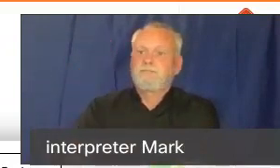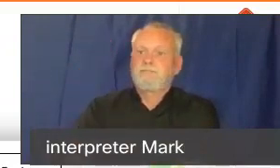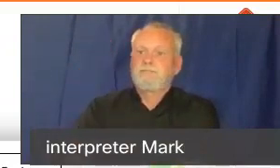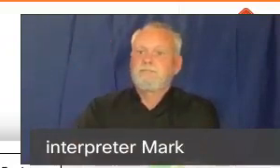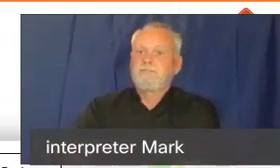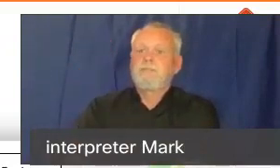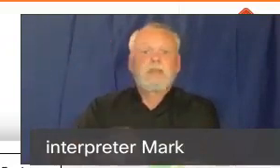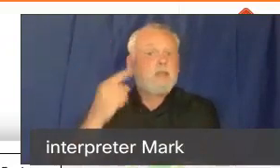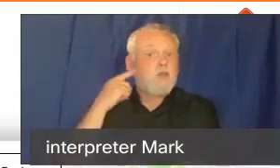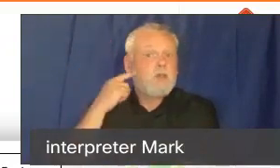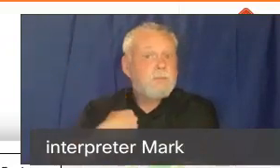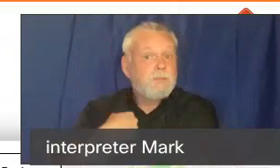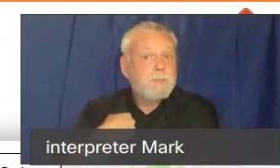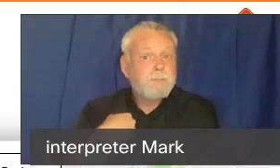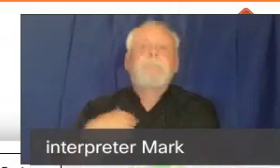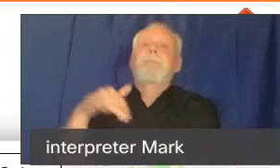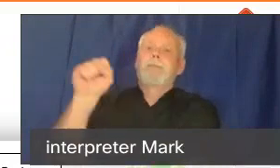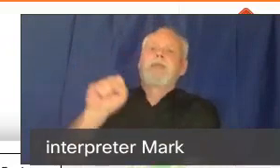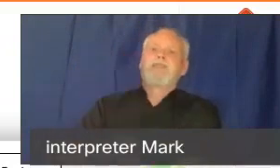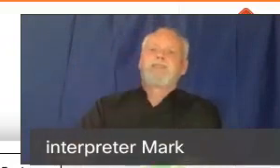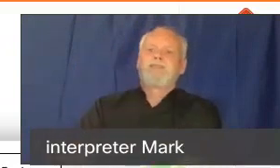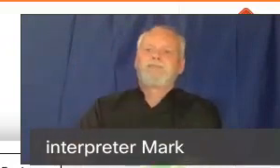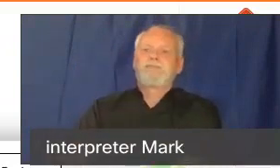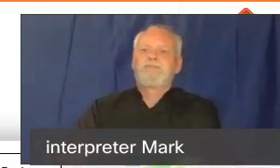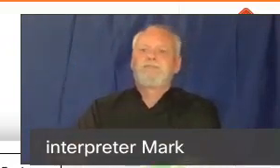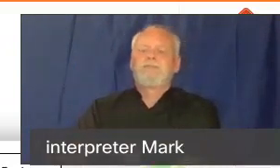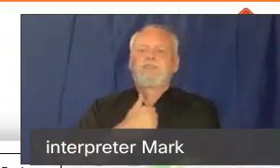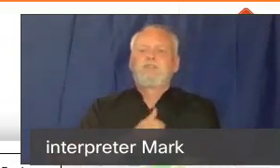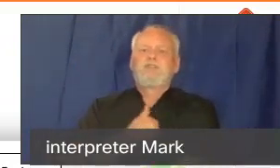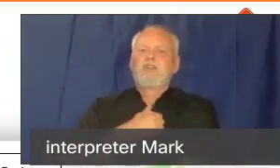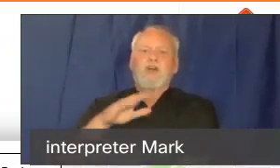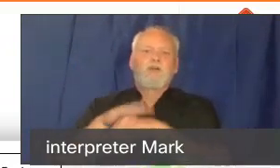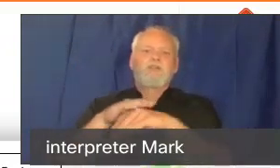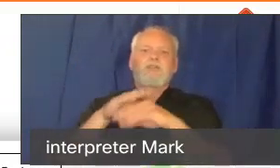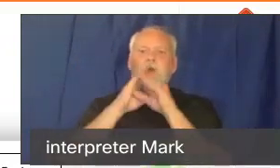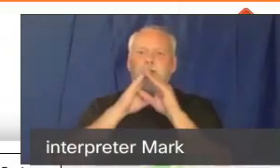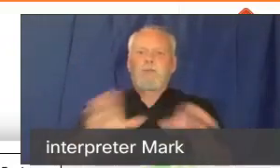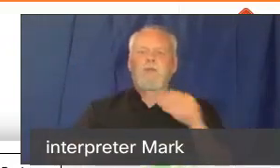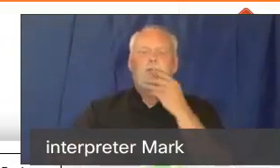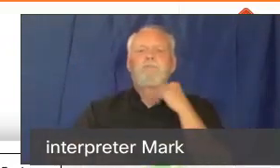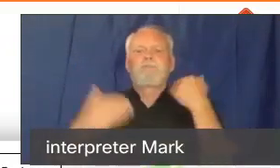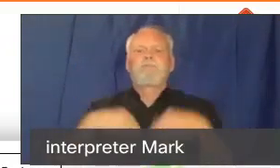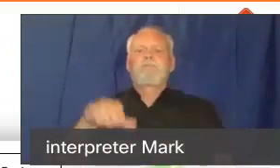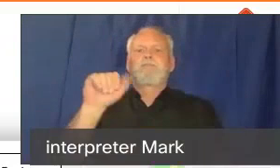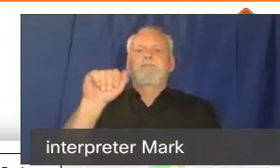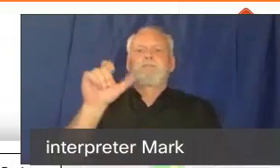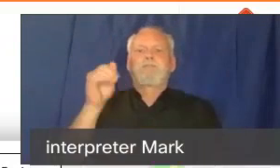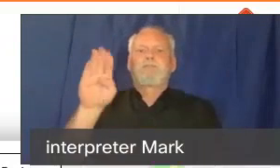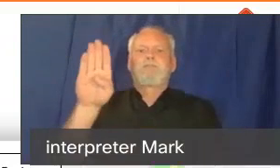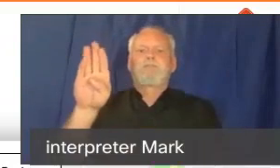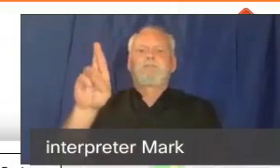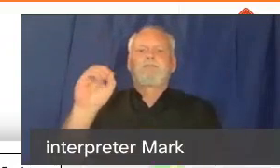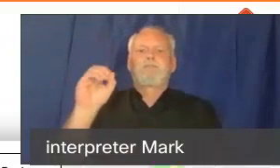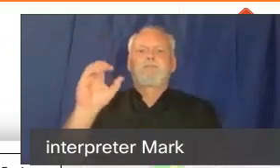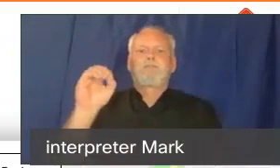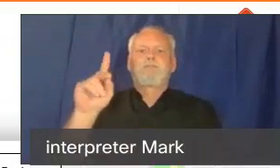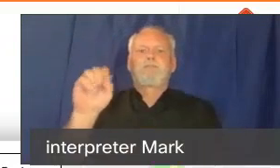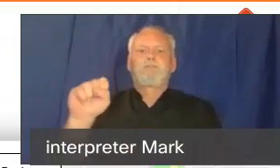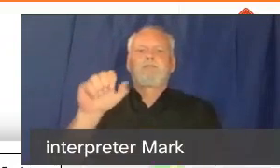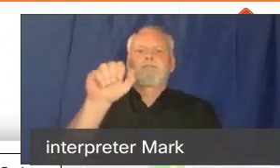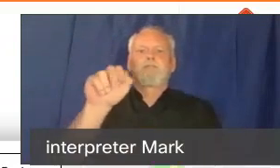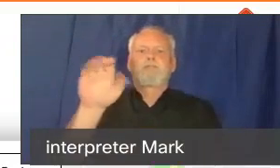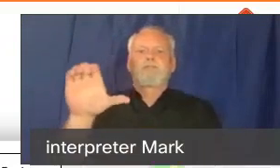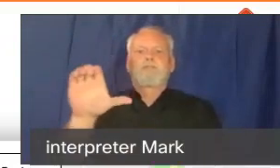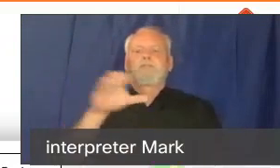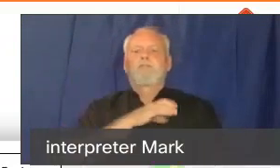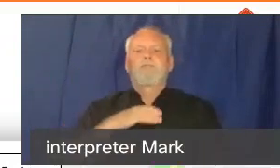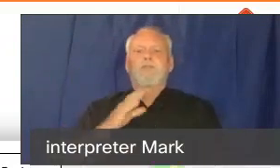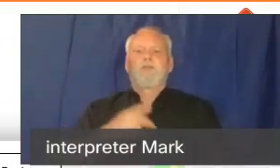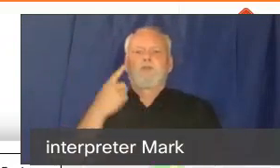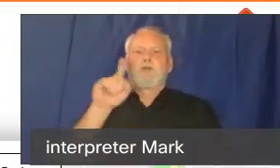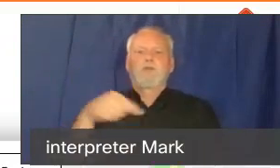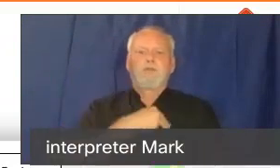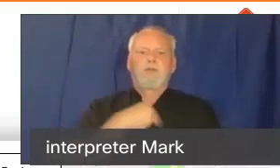Can you hear me? Yes. Yes. Sorry. I was in the mute. My name is Allison Brooks and I am the commissioner for a single member district for 0 8.